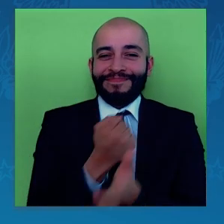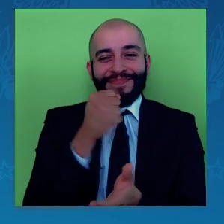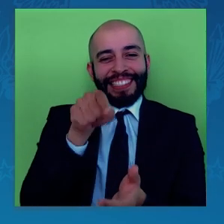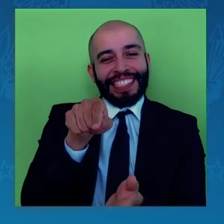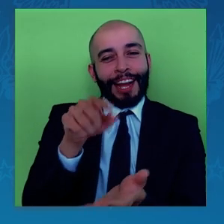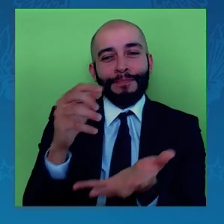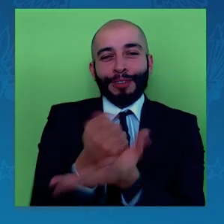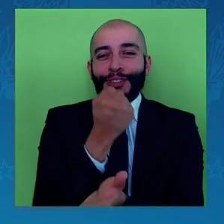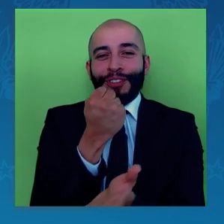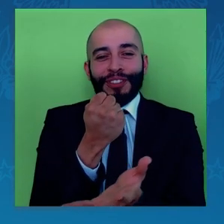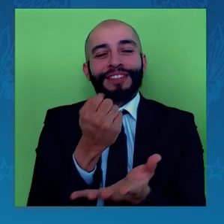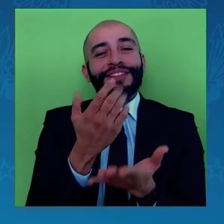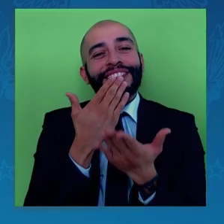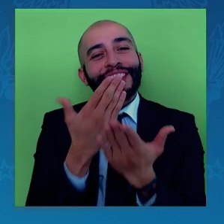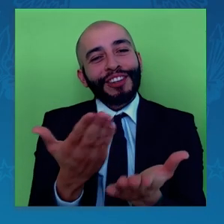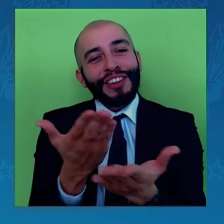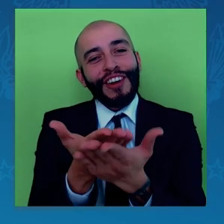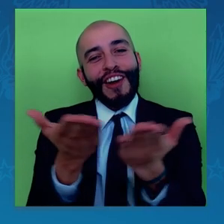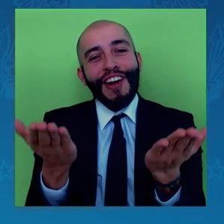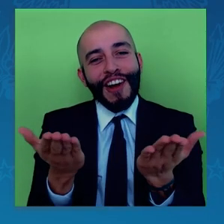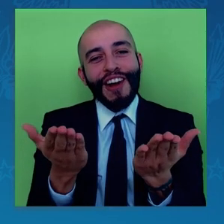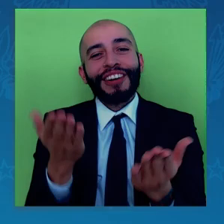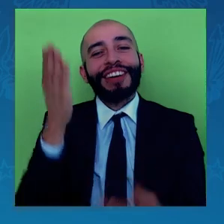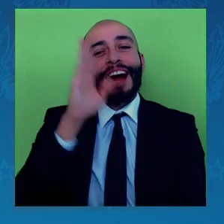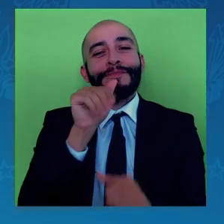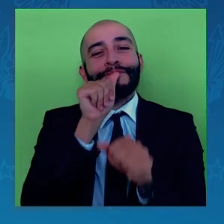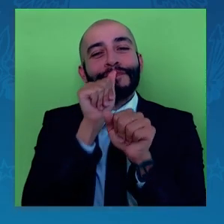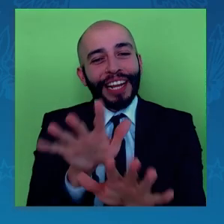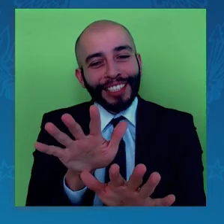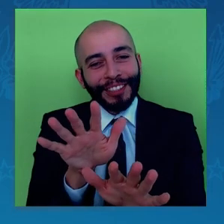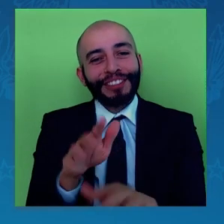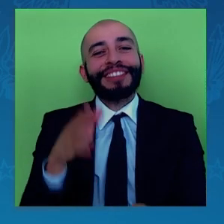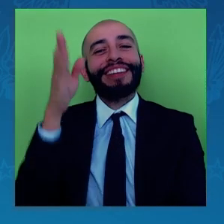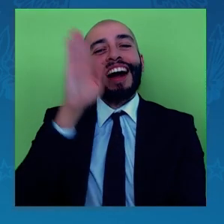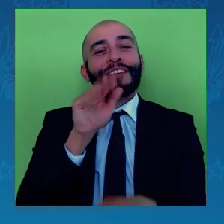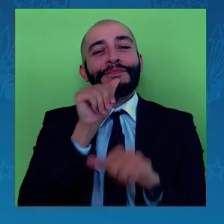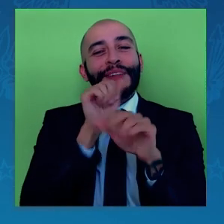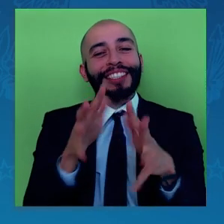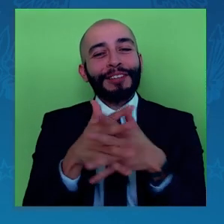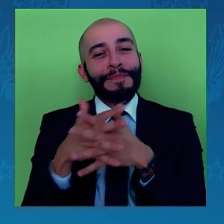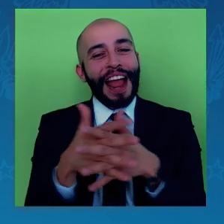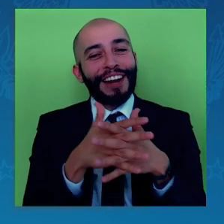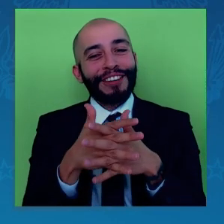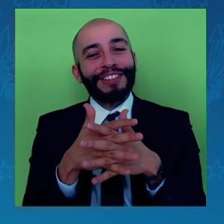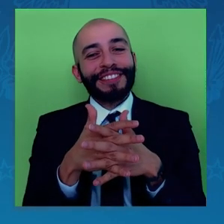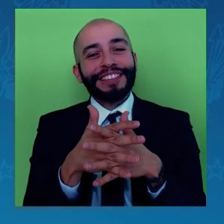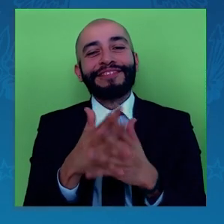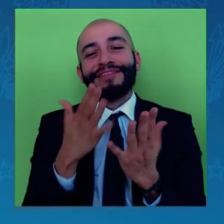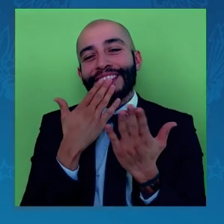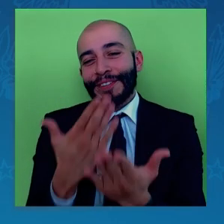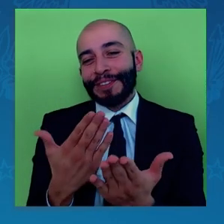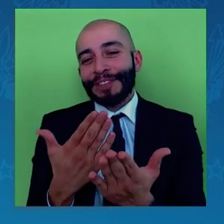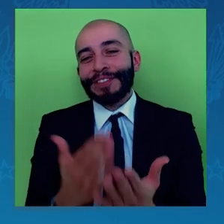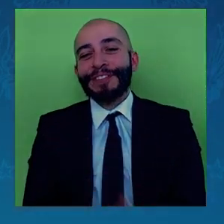May God bless you and may God bless America. Thank you. That's why it's all the right things to be the first.